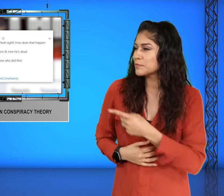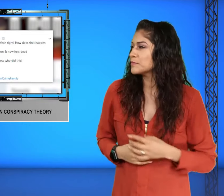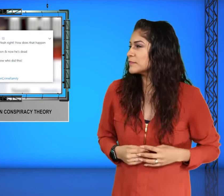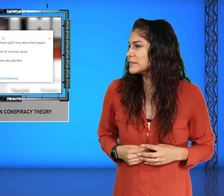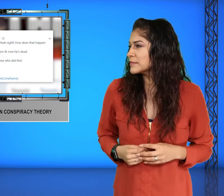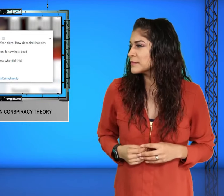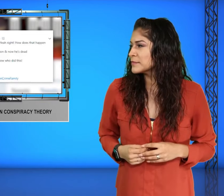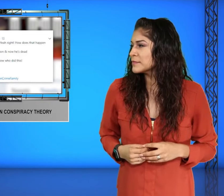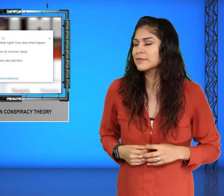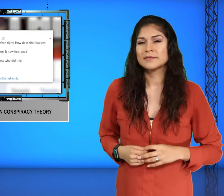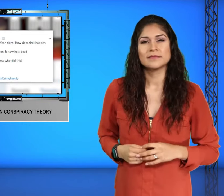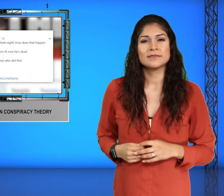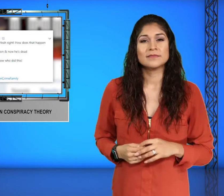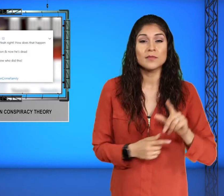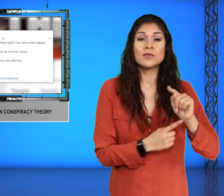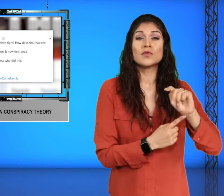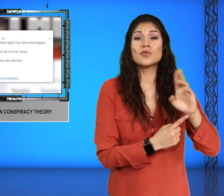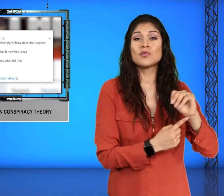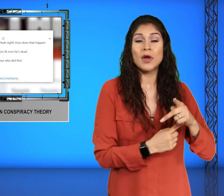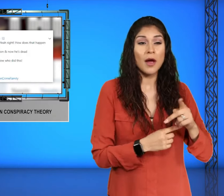Check this out.